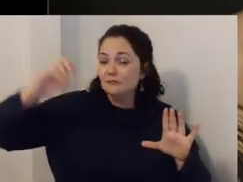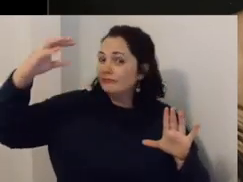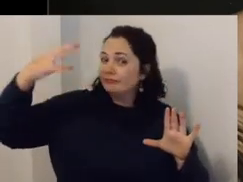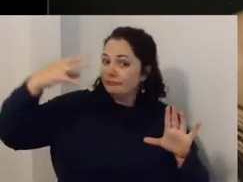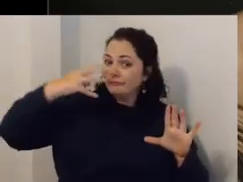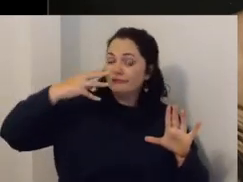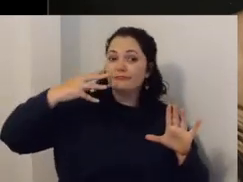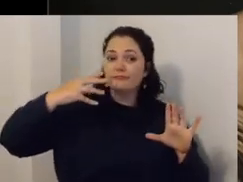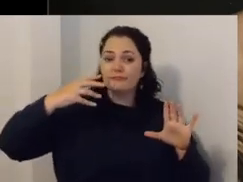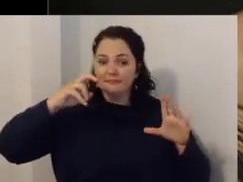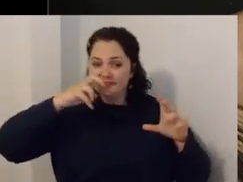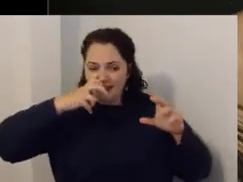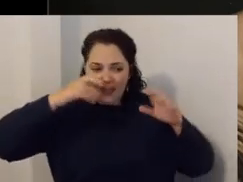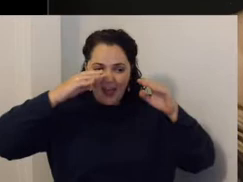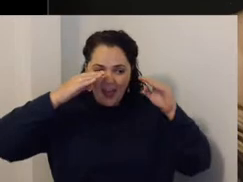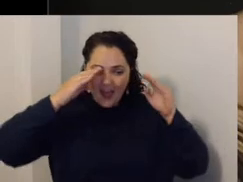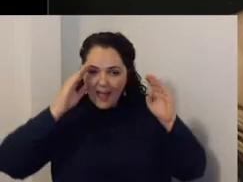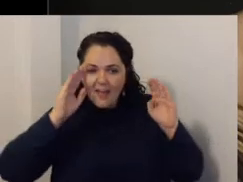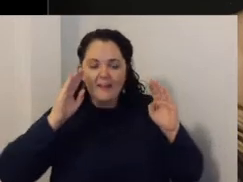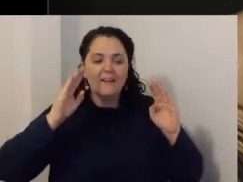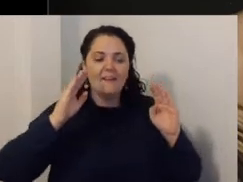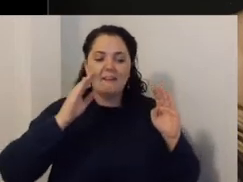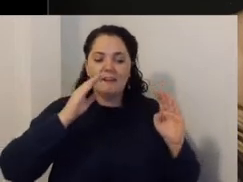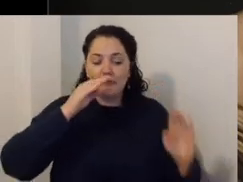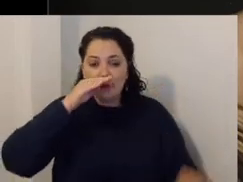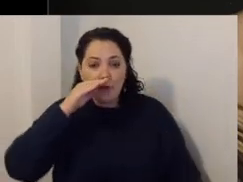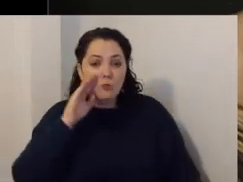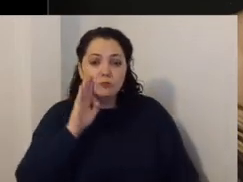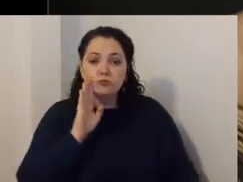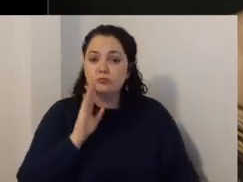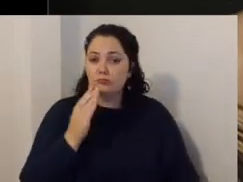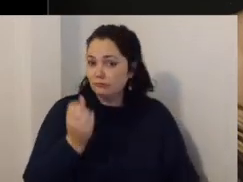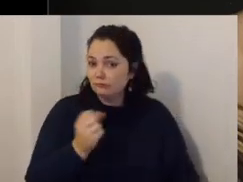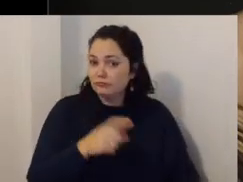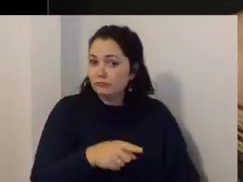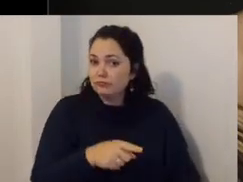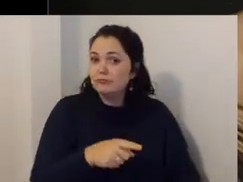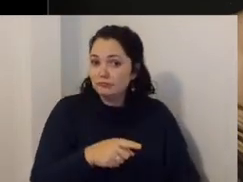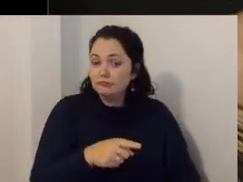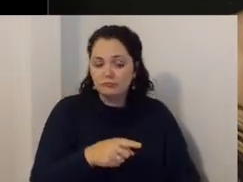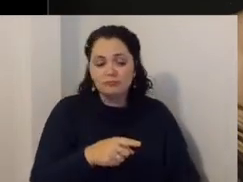shadows under her brows, deep shadow from her nose that cuts right across her face, under her chin,